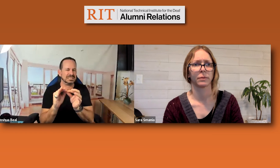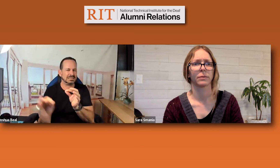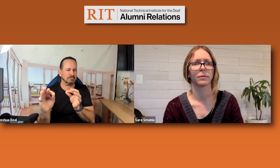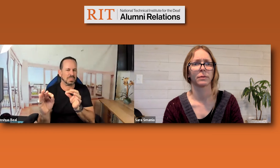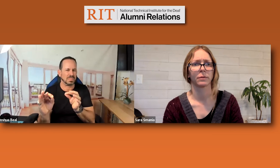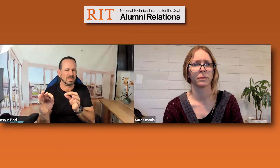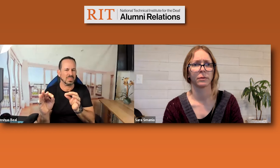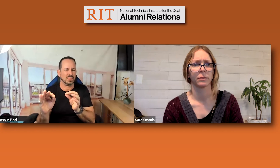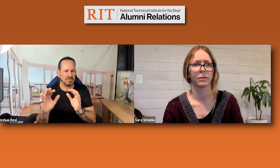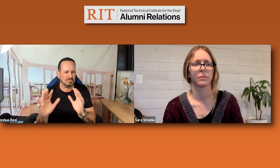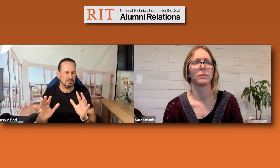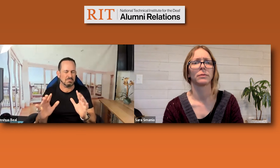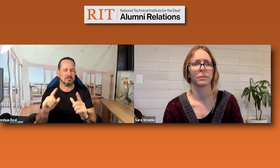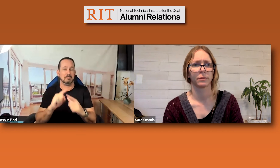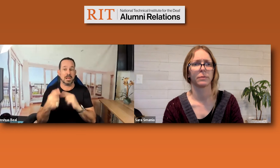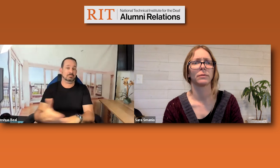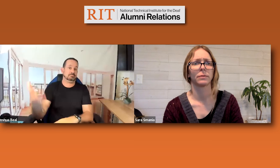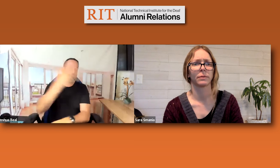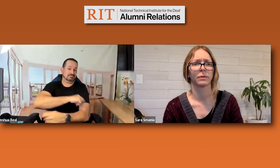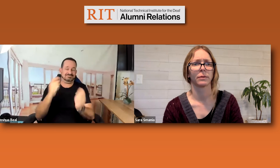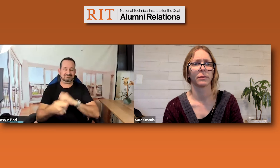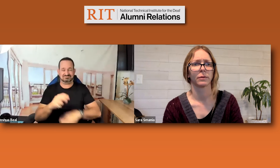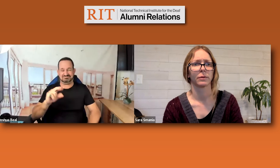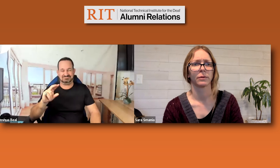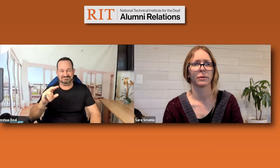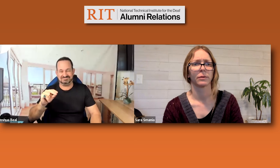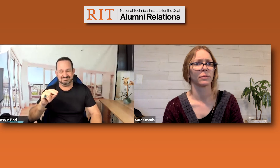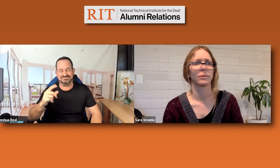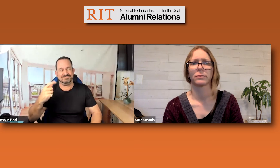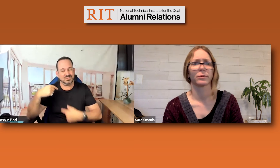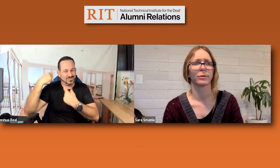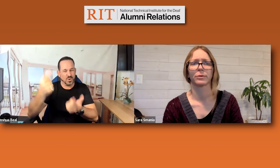or were missing opportunities because they were not reporting them.